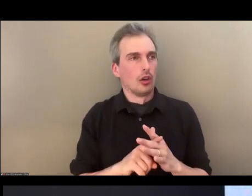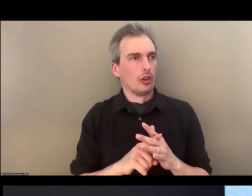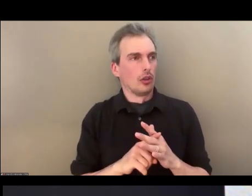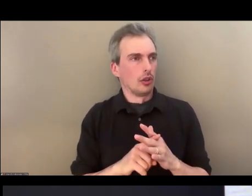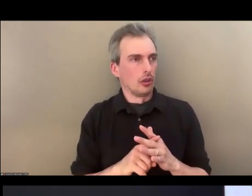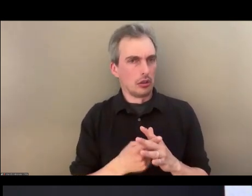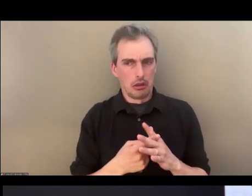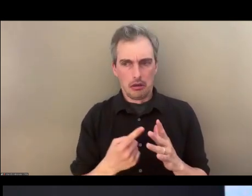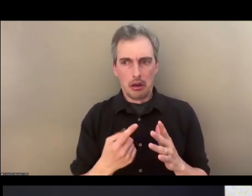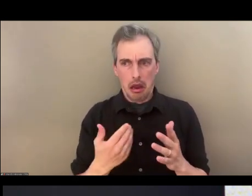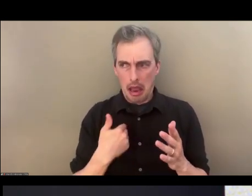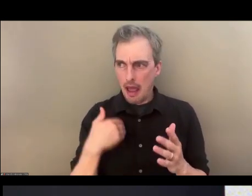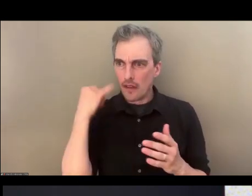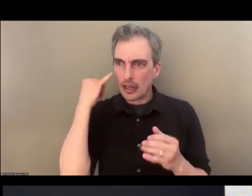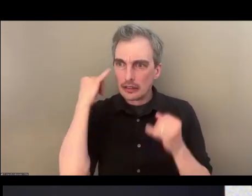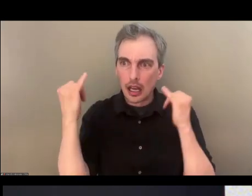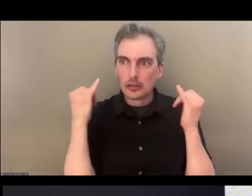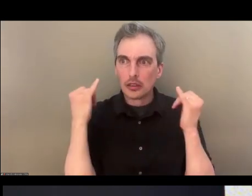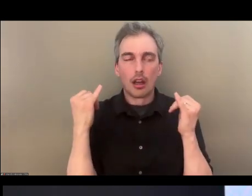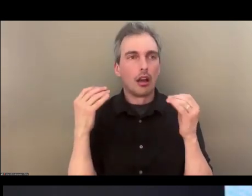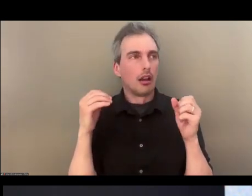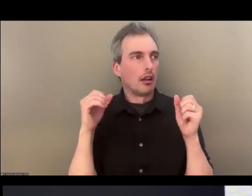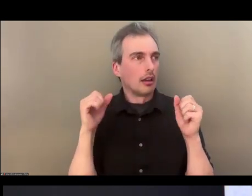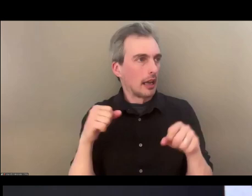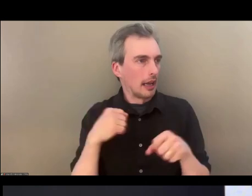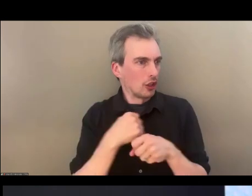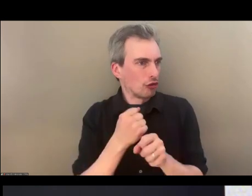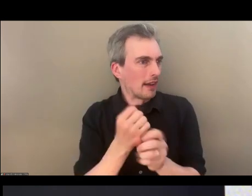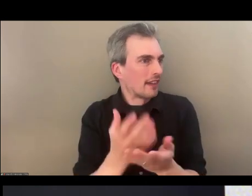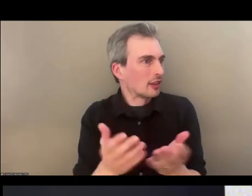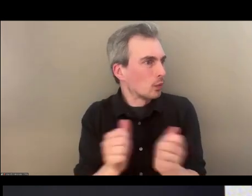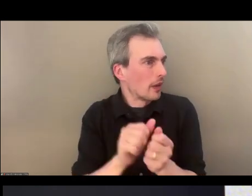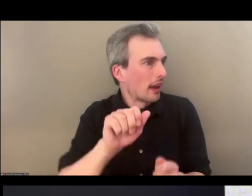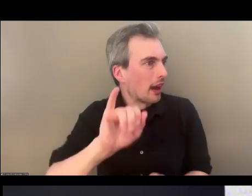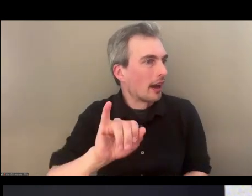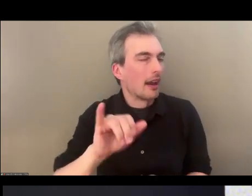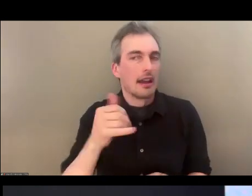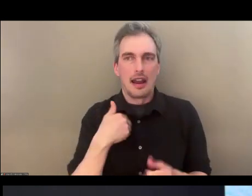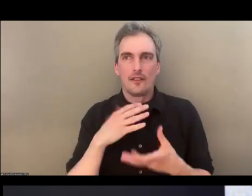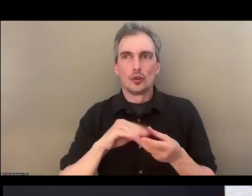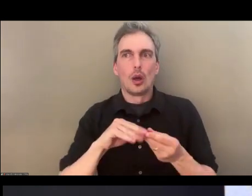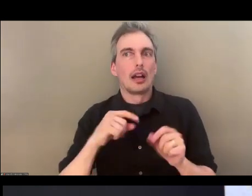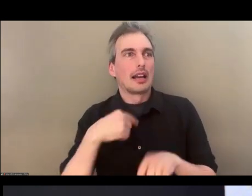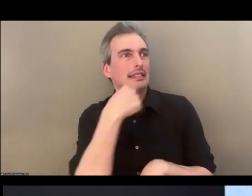Because it's gonna come up, and it's gonna come up really quickly, and this time last year, I wouldn't have had an answer. And now I do.